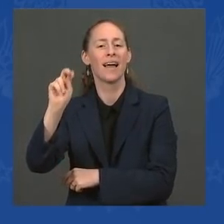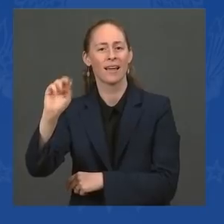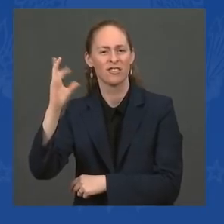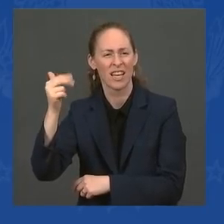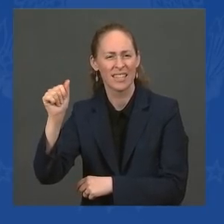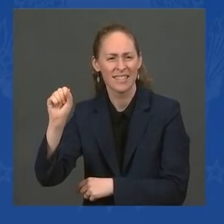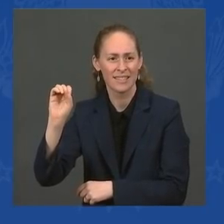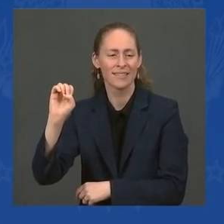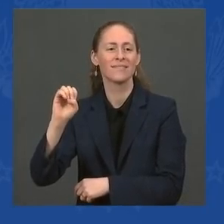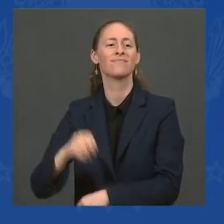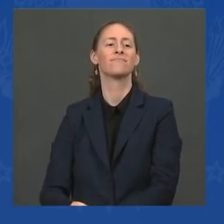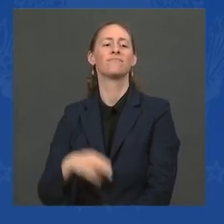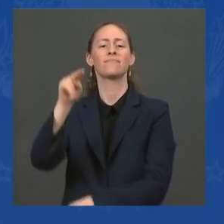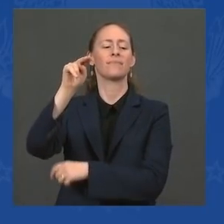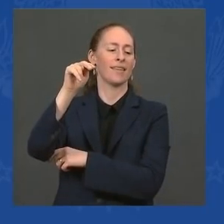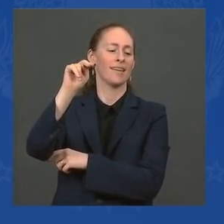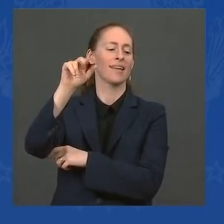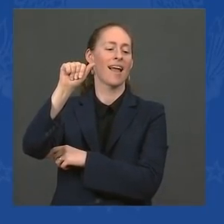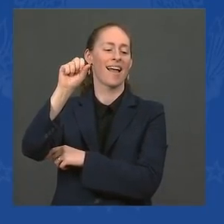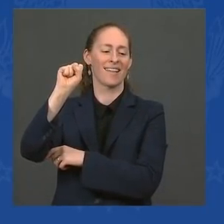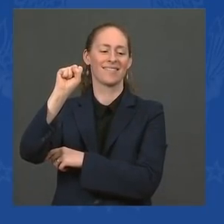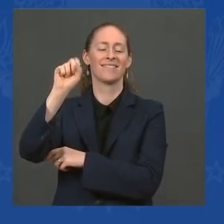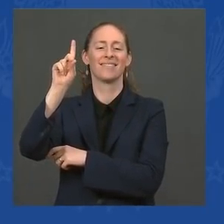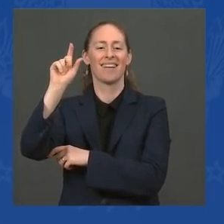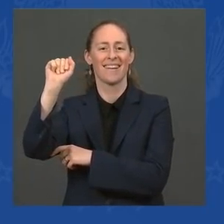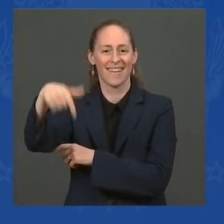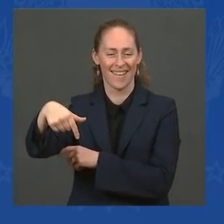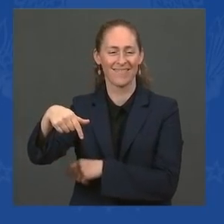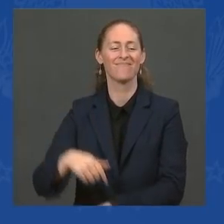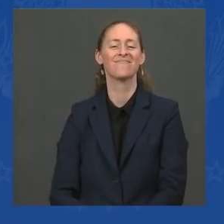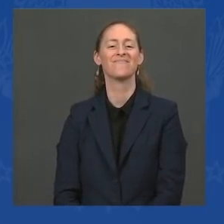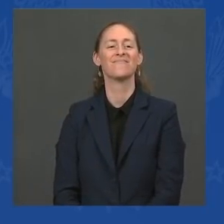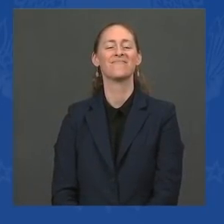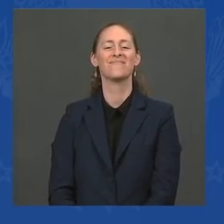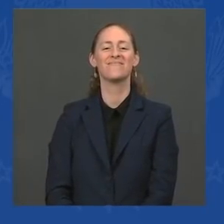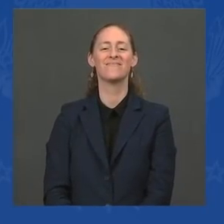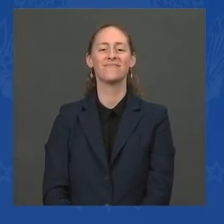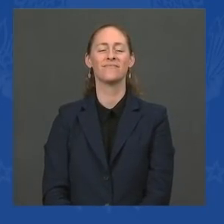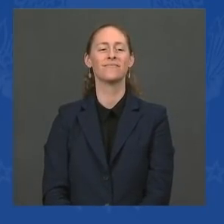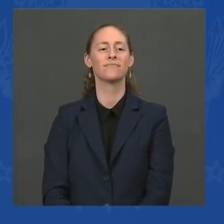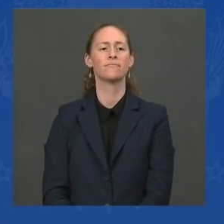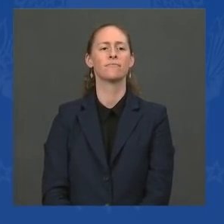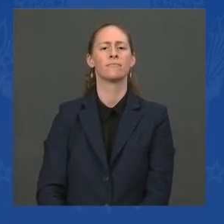and Raytheon, and -- for joining me today to talk about the need to raise the debt limit.